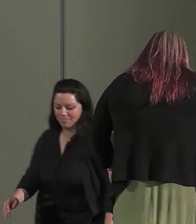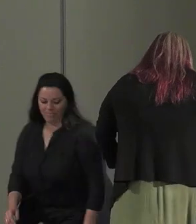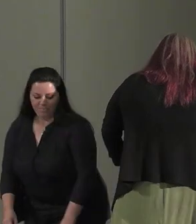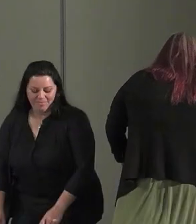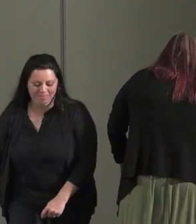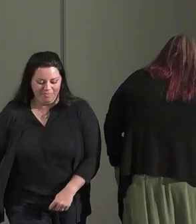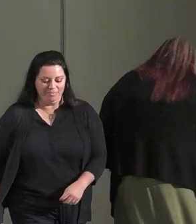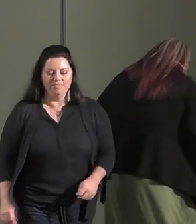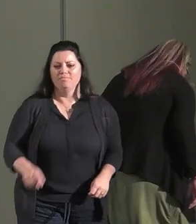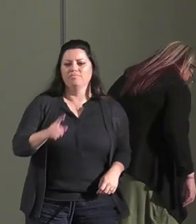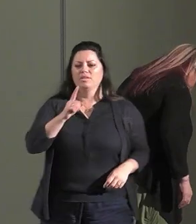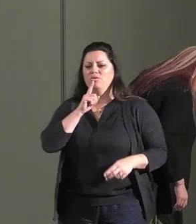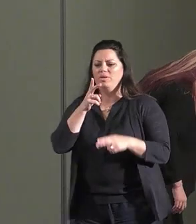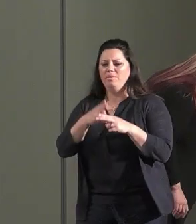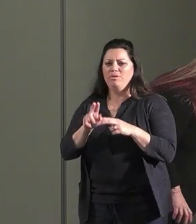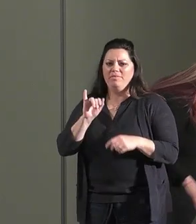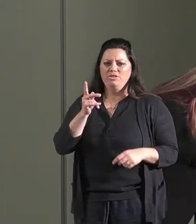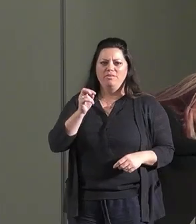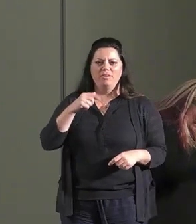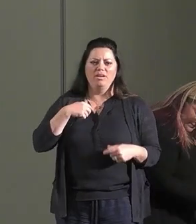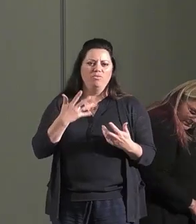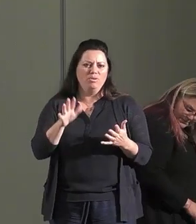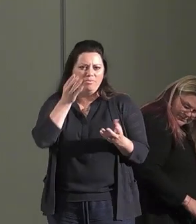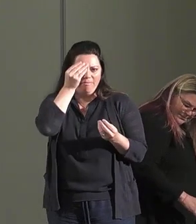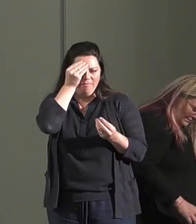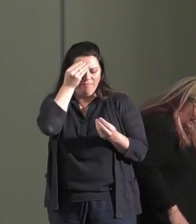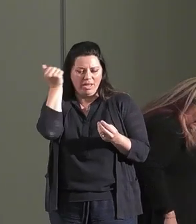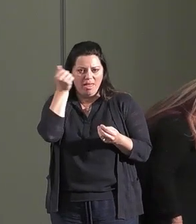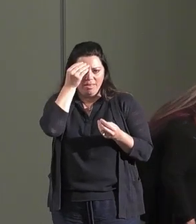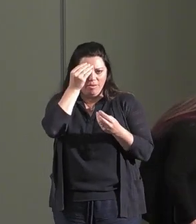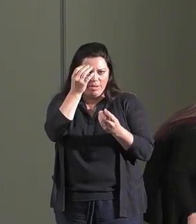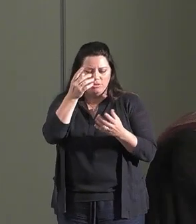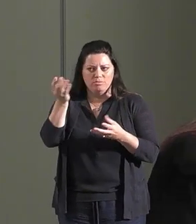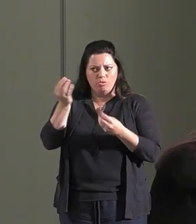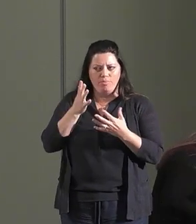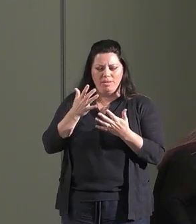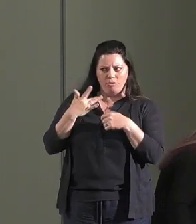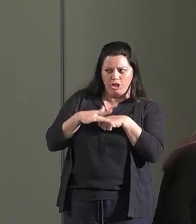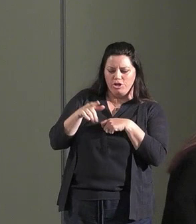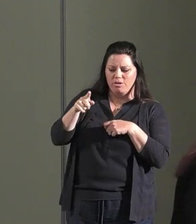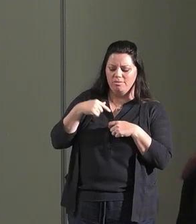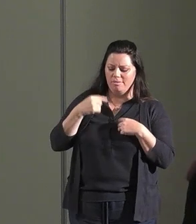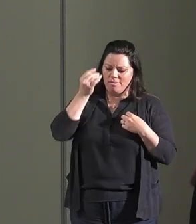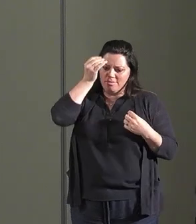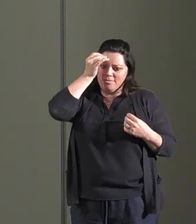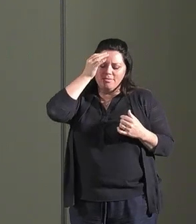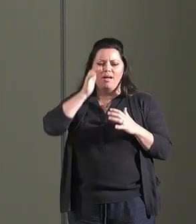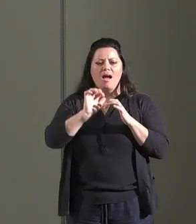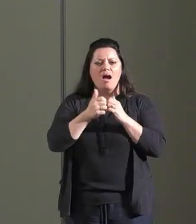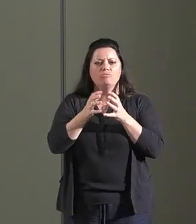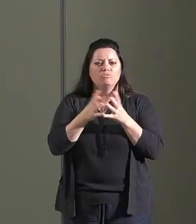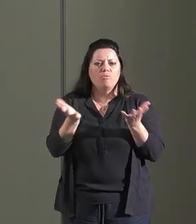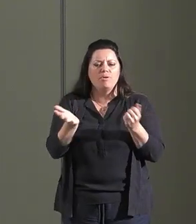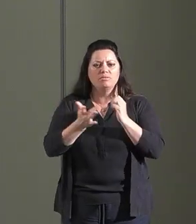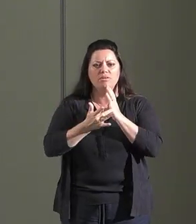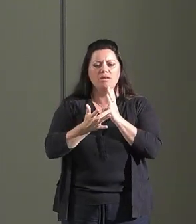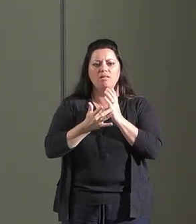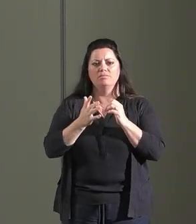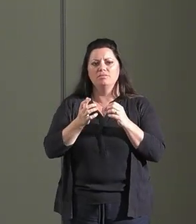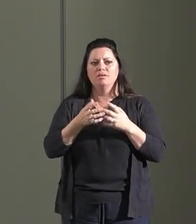we talked earlier, is that got me thinking about how so much technology is a subscription service.